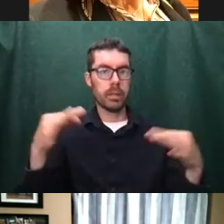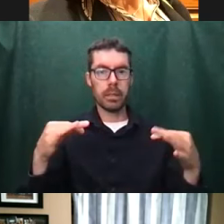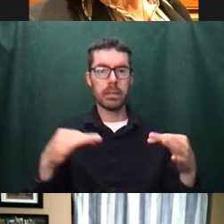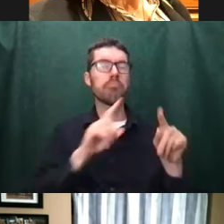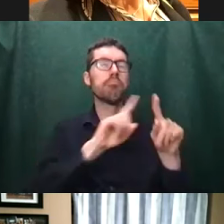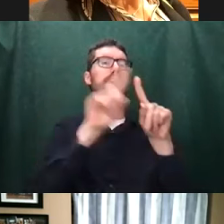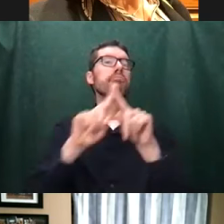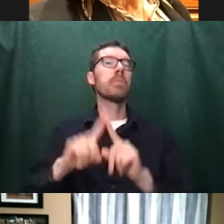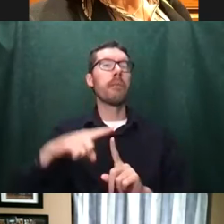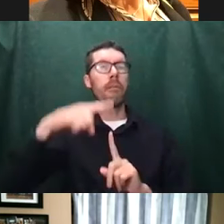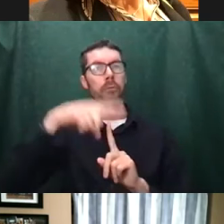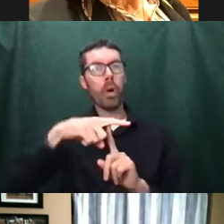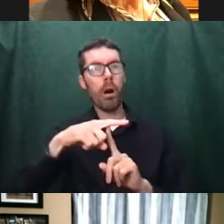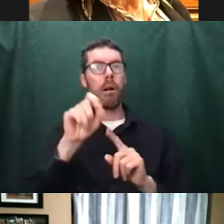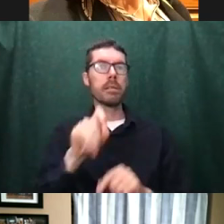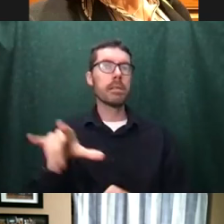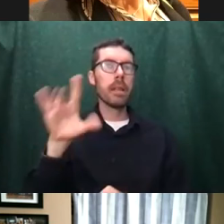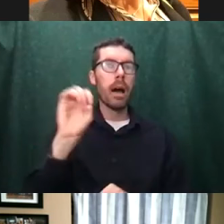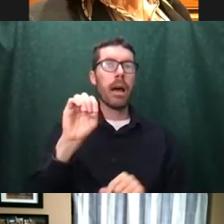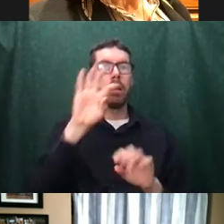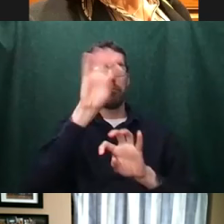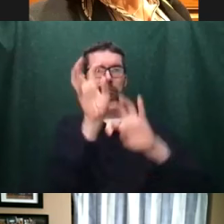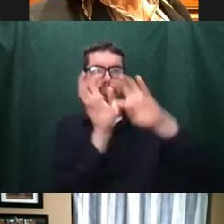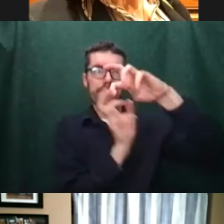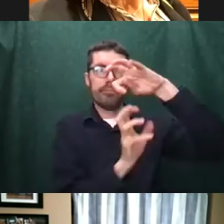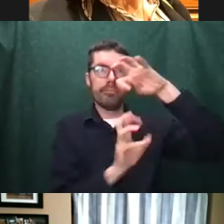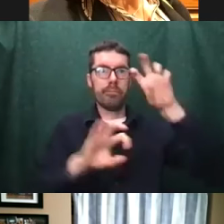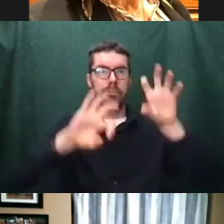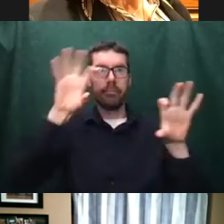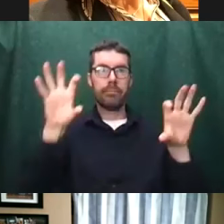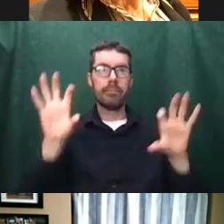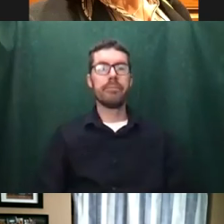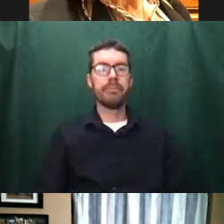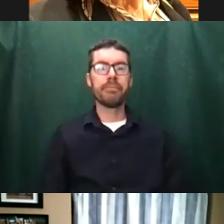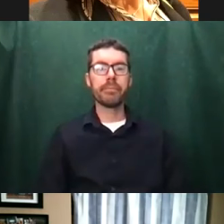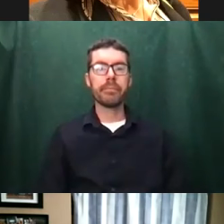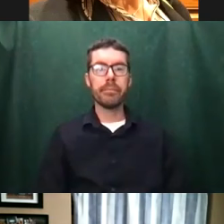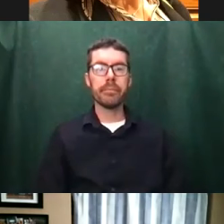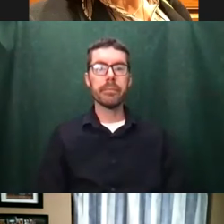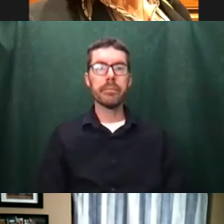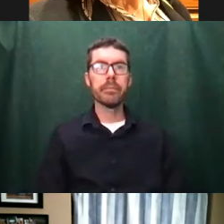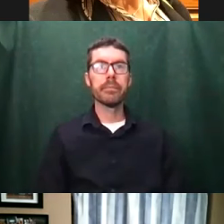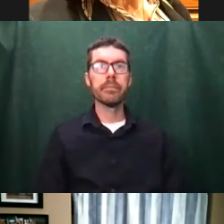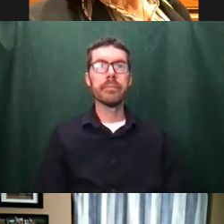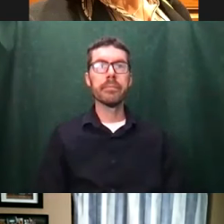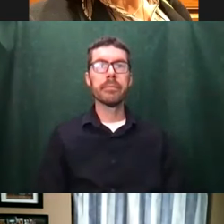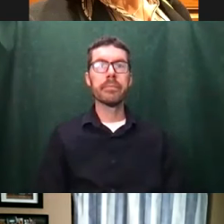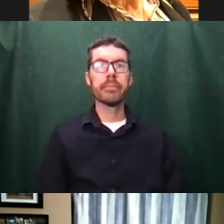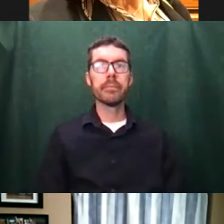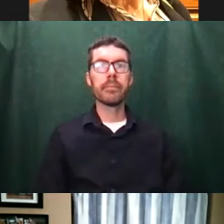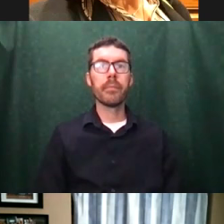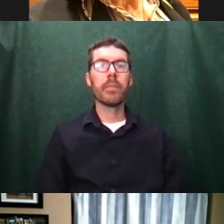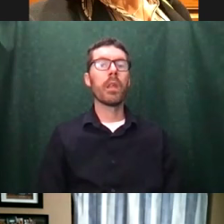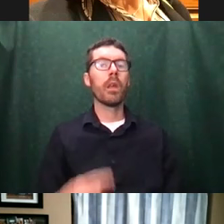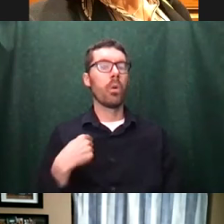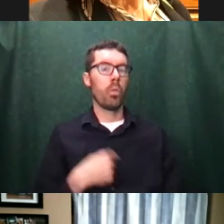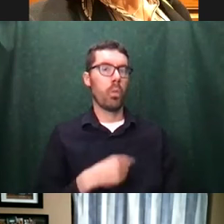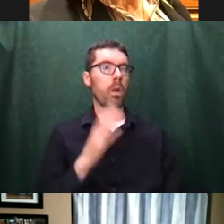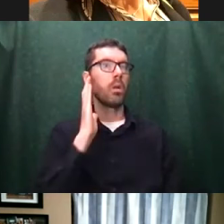um, spread out over the image. Um, we're going to speak to each of these individually, so